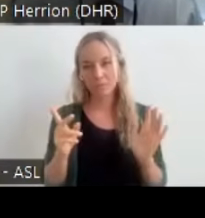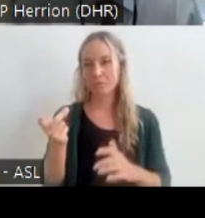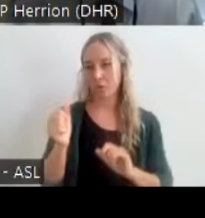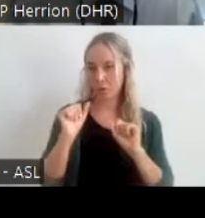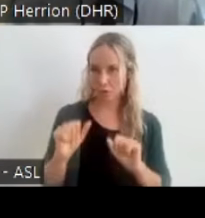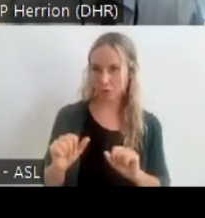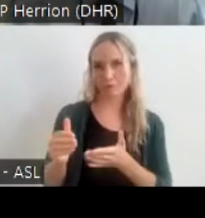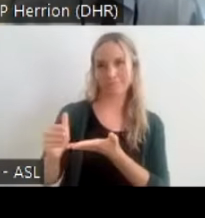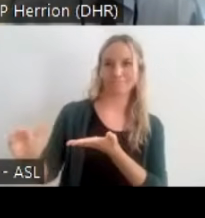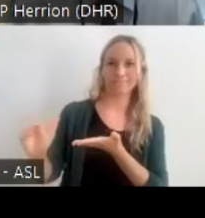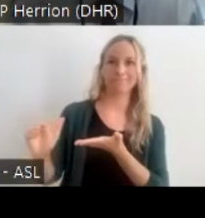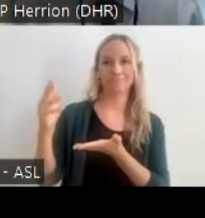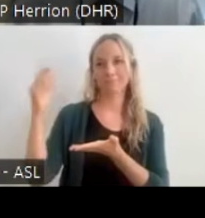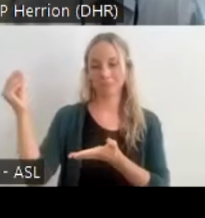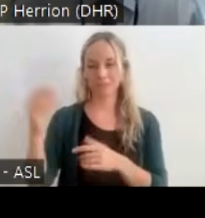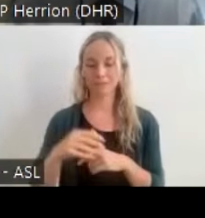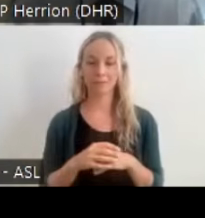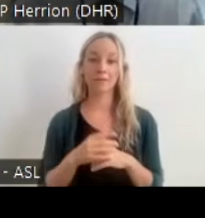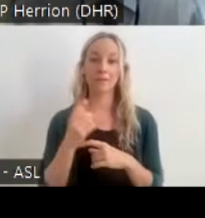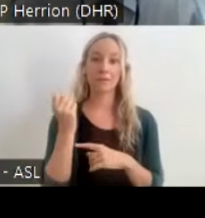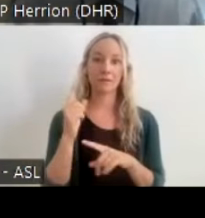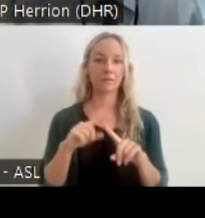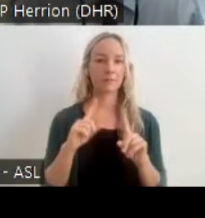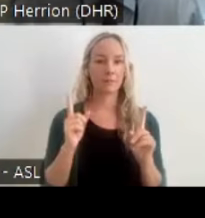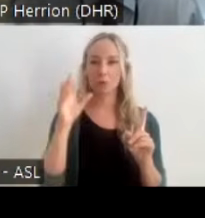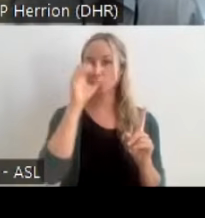enough to